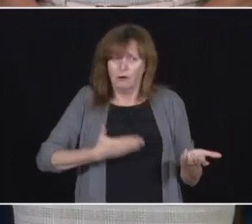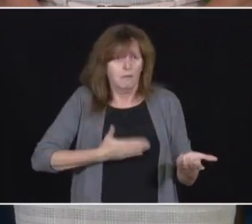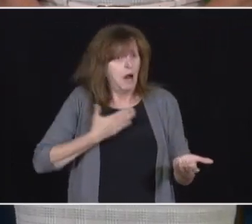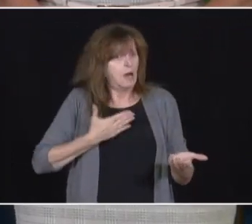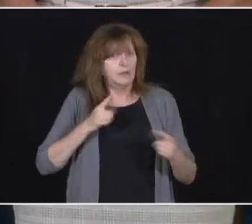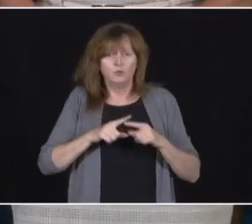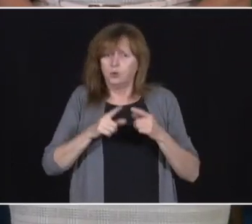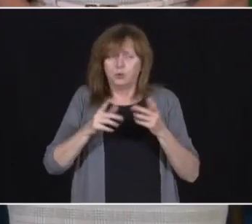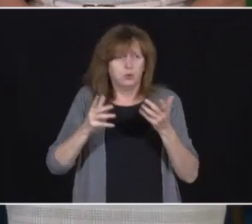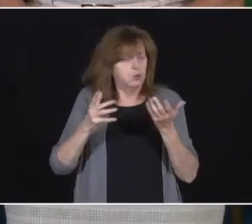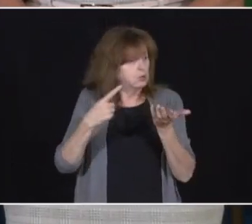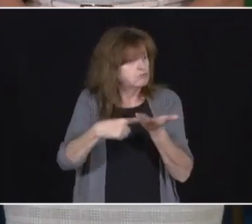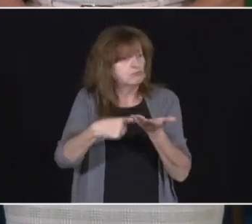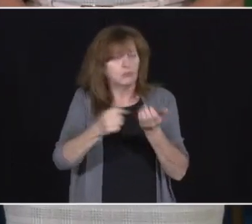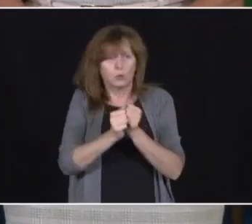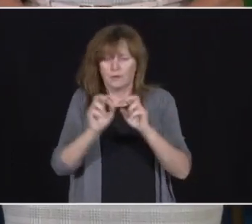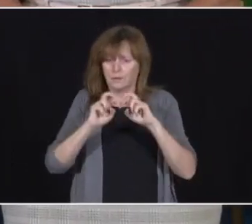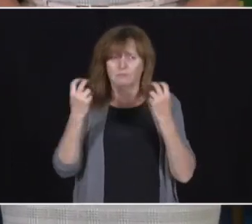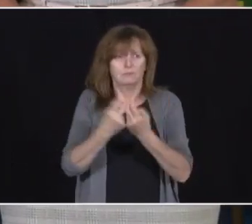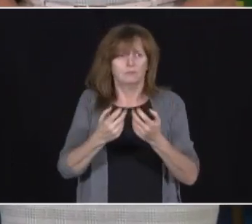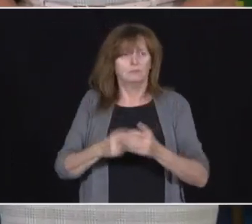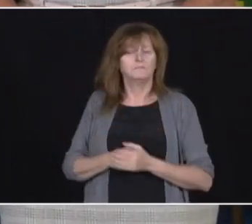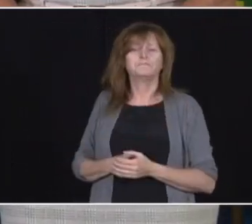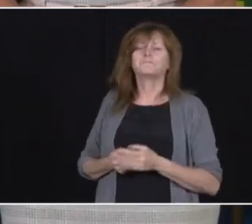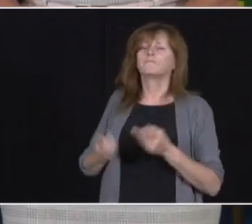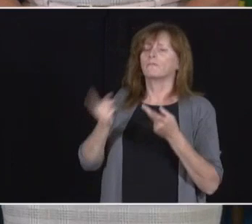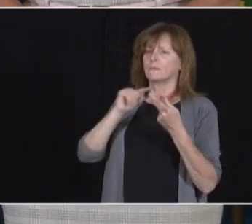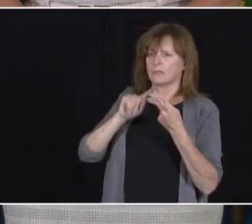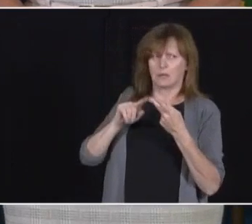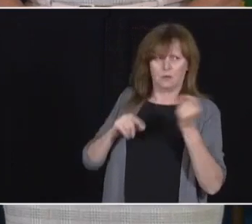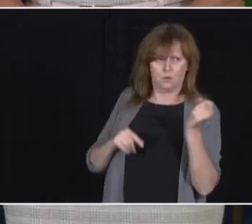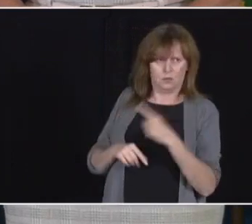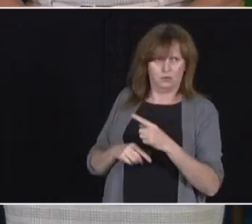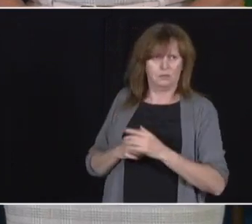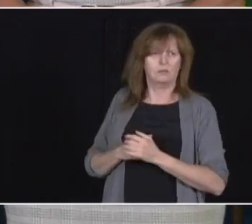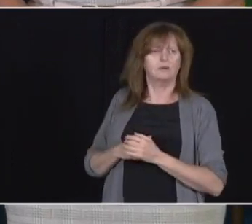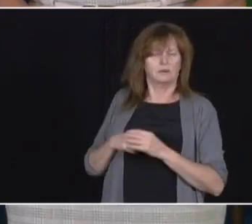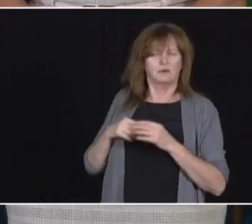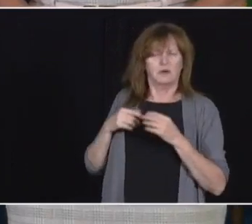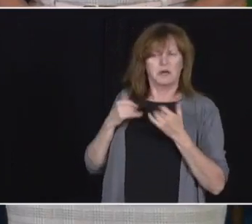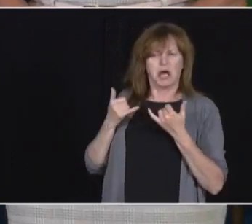through the feds, to address these issues. And absolutely. I would be more than happy to sit down and